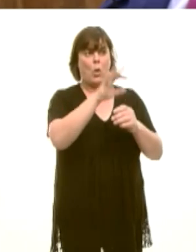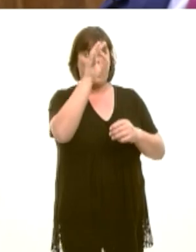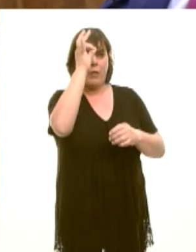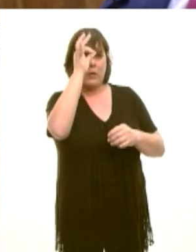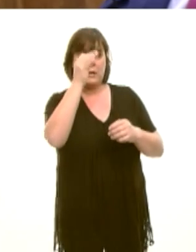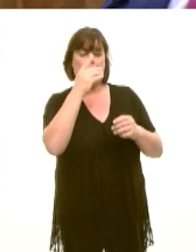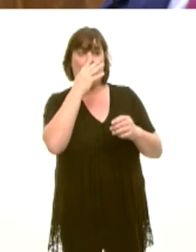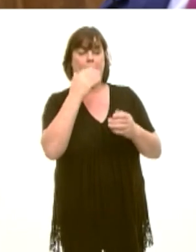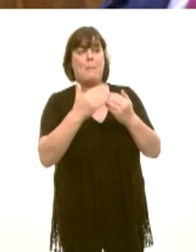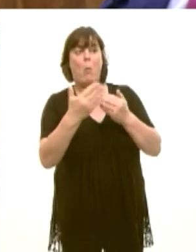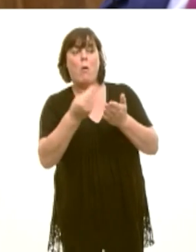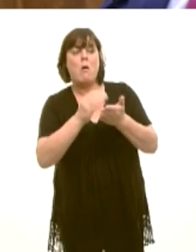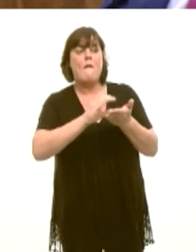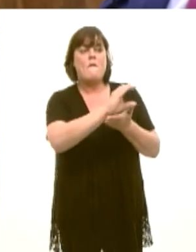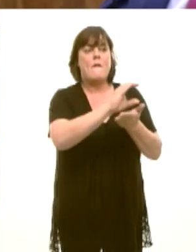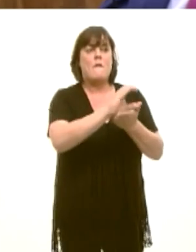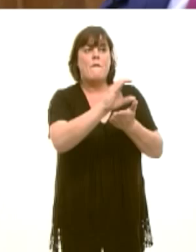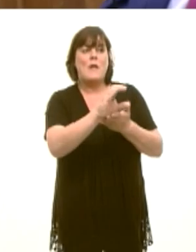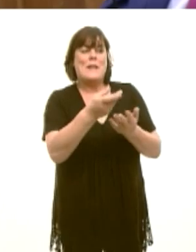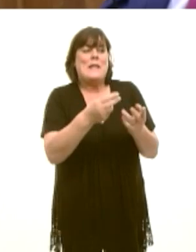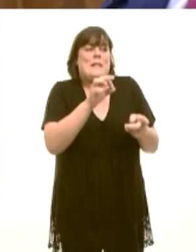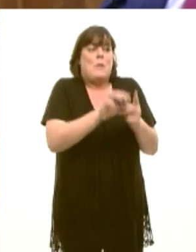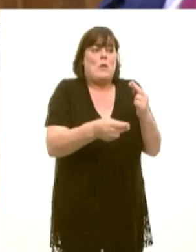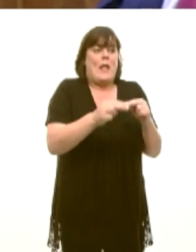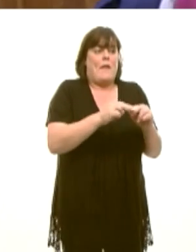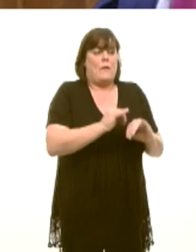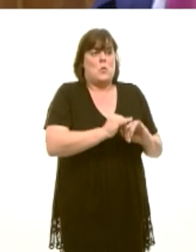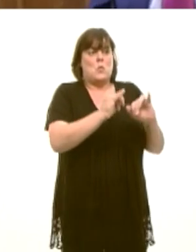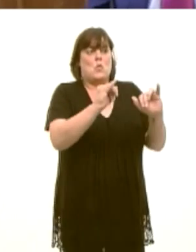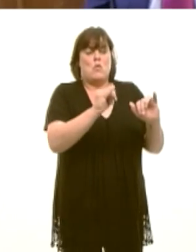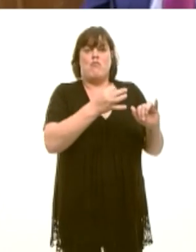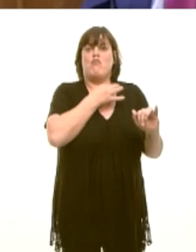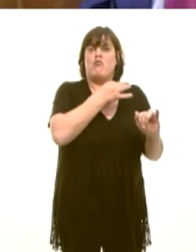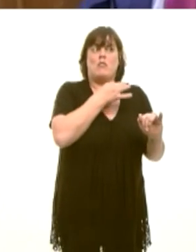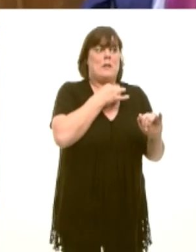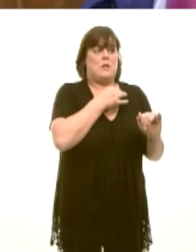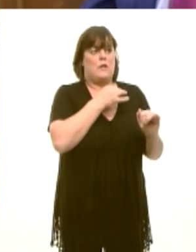communities if there are more casualties occurring in those areas, and road safety capital grant